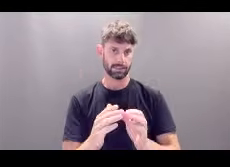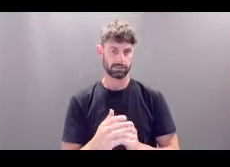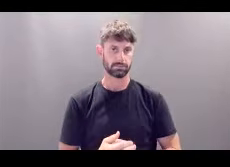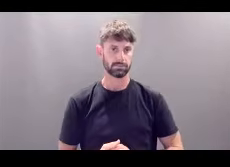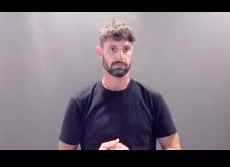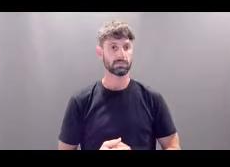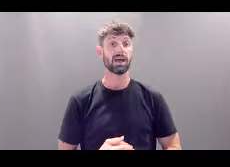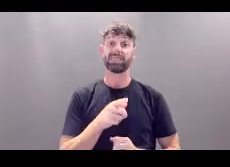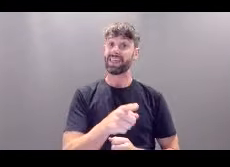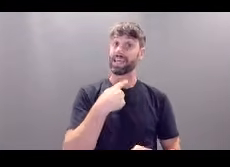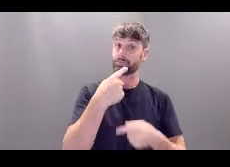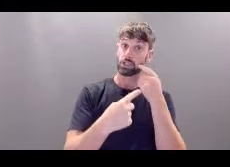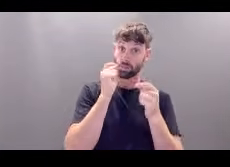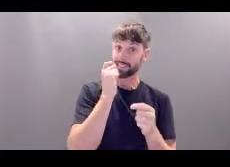should get for each category.